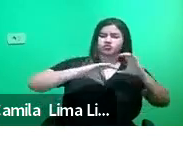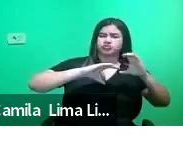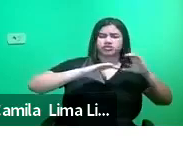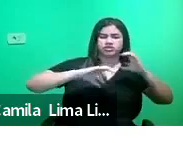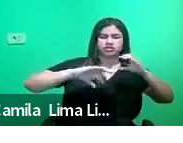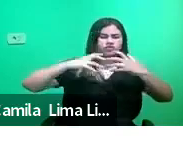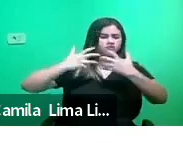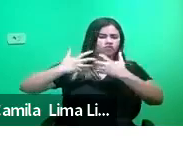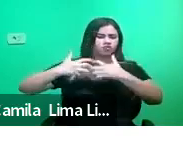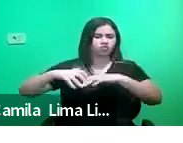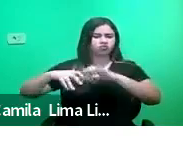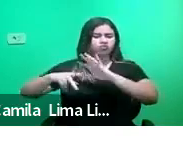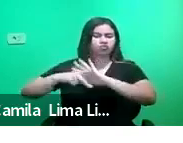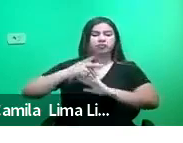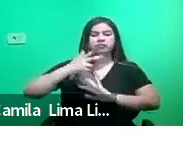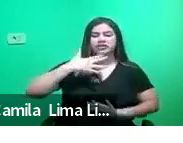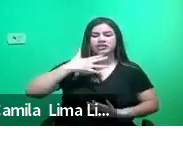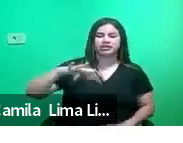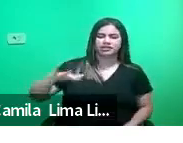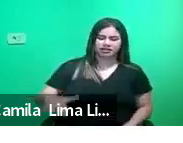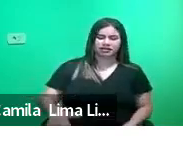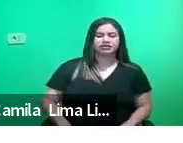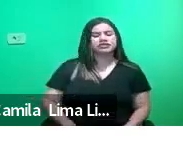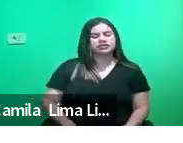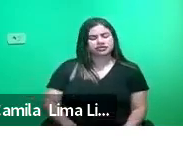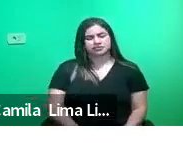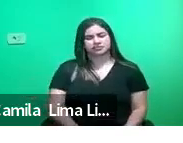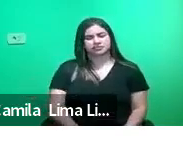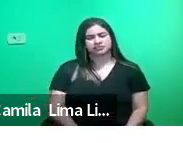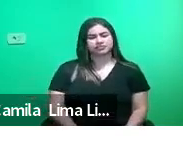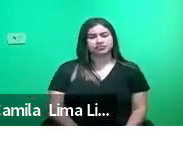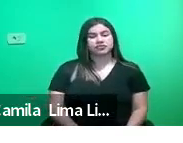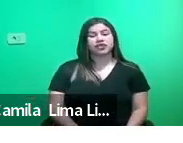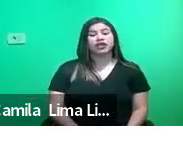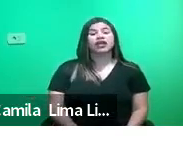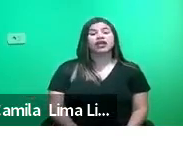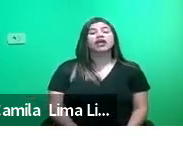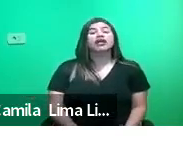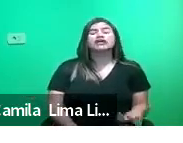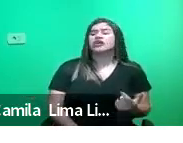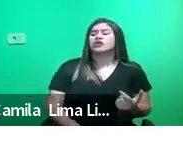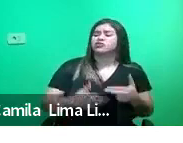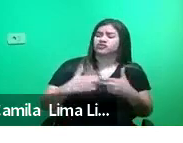you have is his interpersonal is interpersonal interpersonal function to put things in to put things in that way is